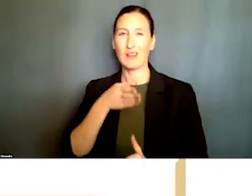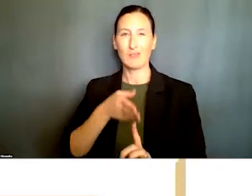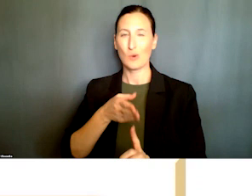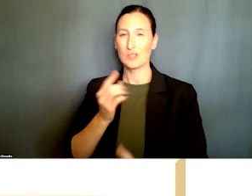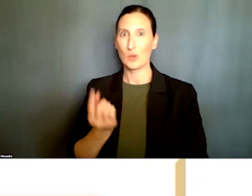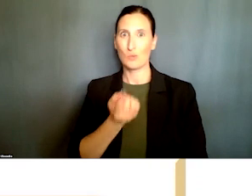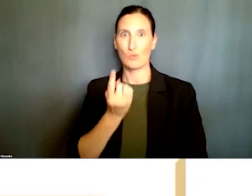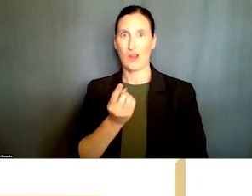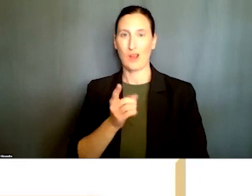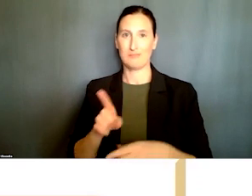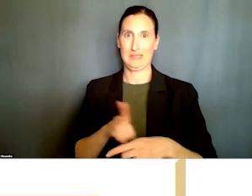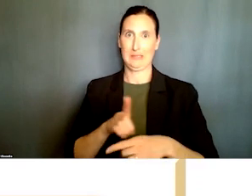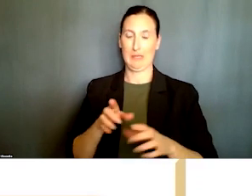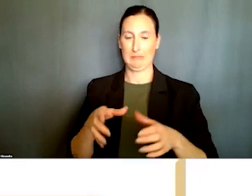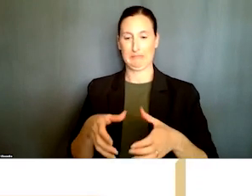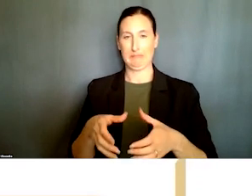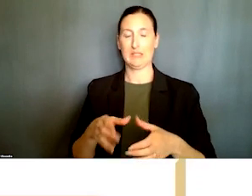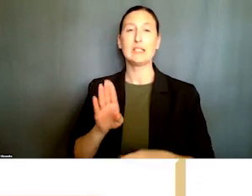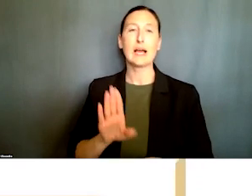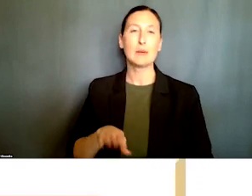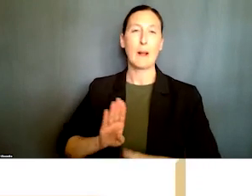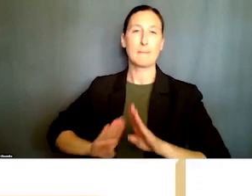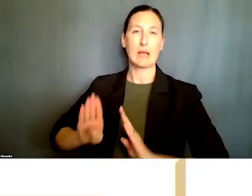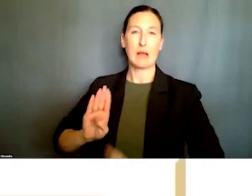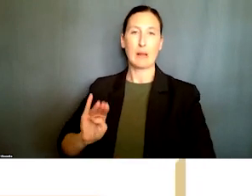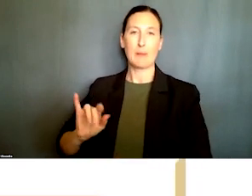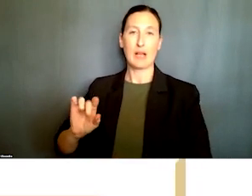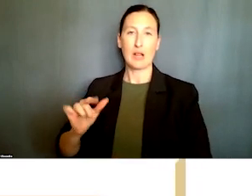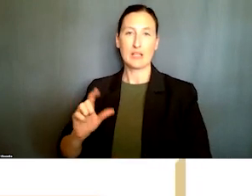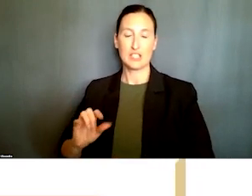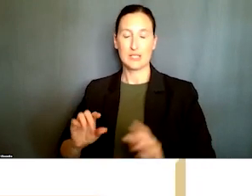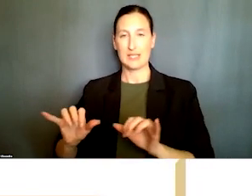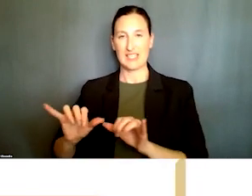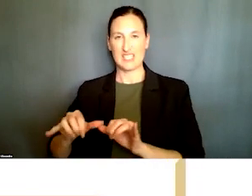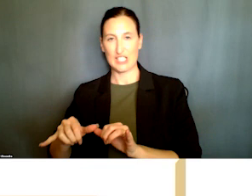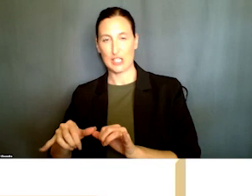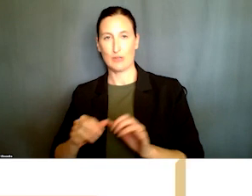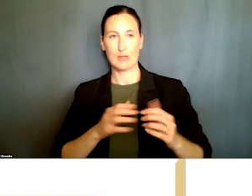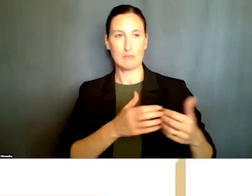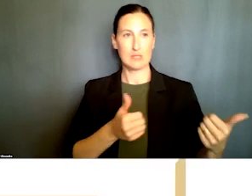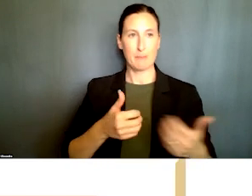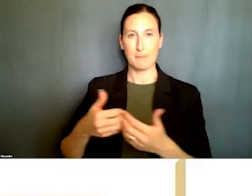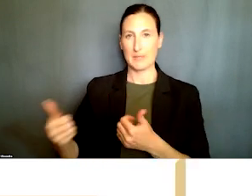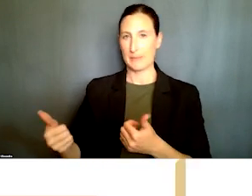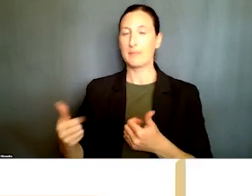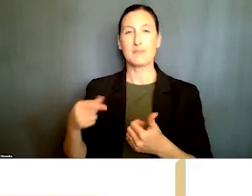which as opposed to biology, which is biology, engineering which is engineering, and so on.